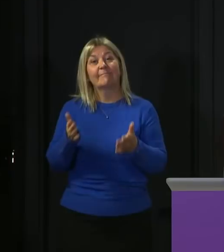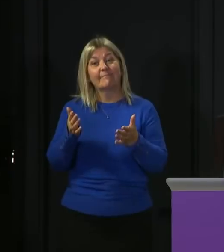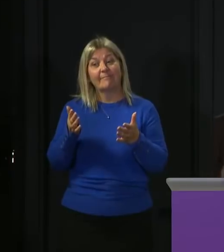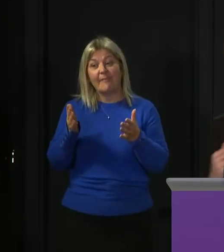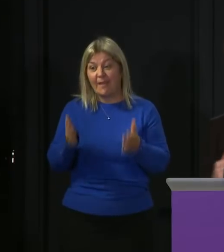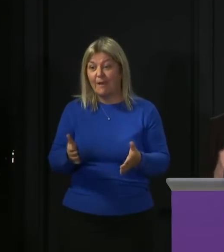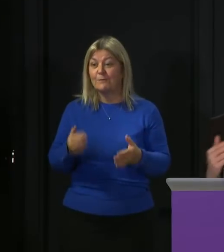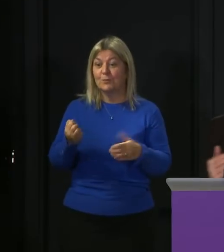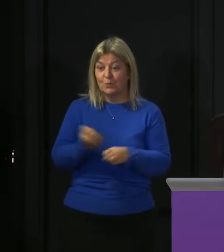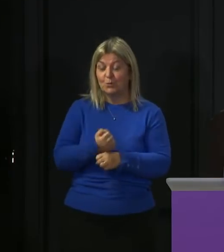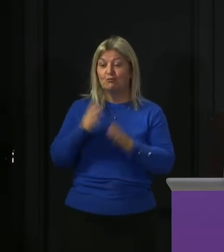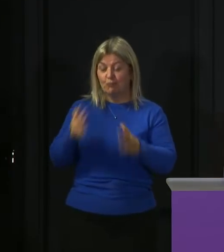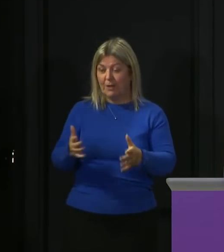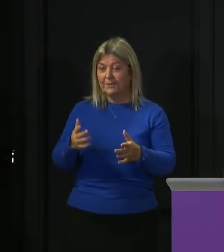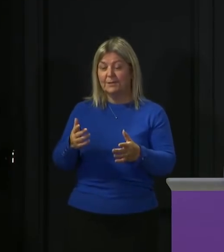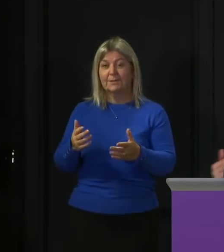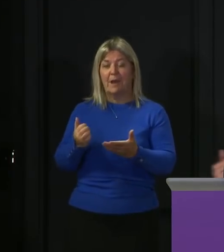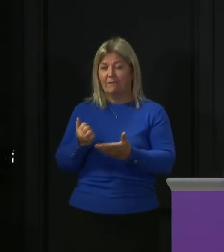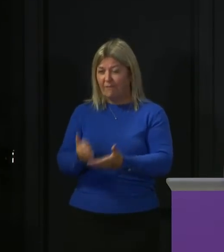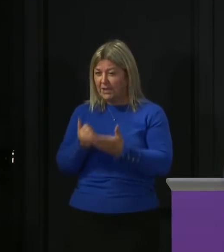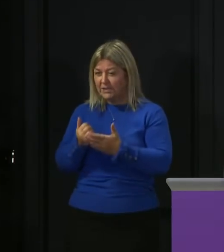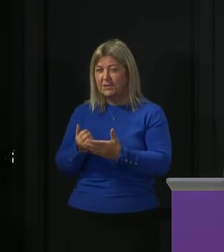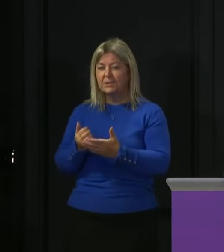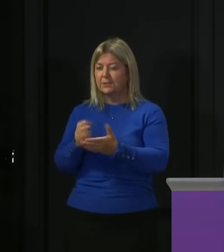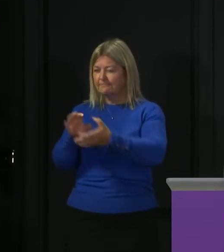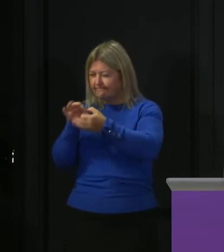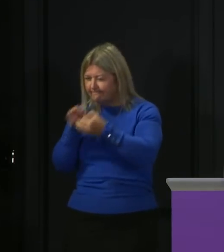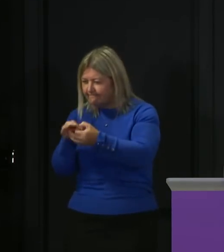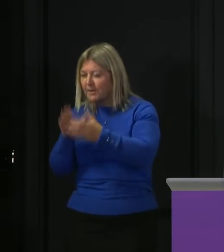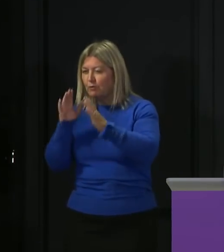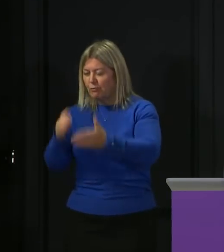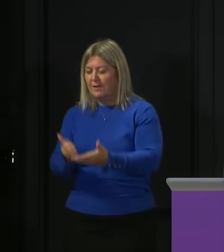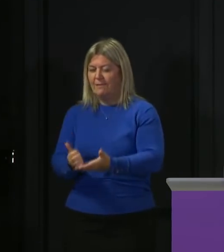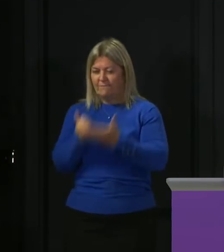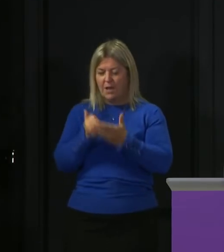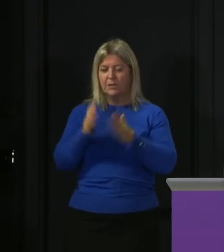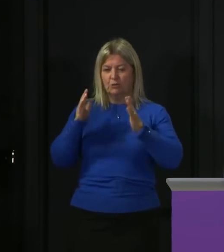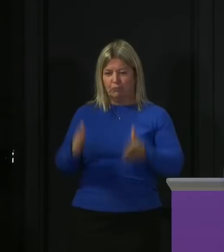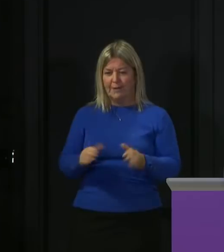me, the best ways we have got, individually and collectively, of keeping this at bay,